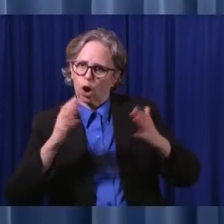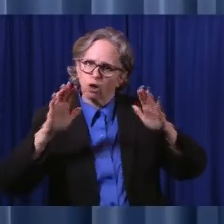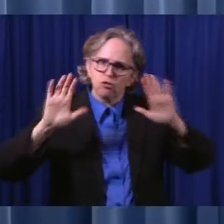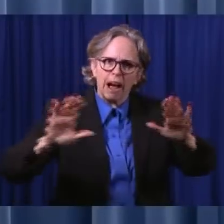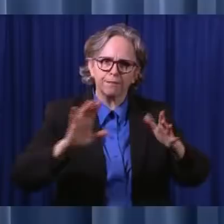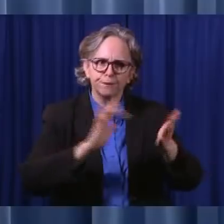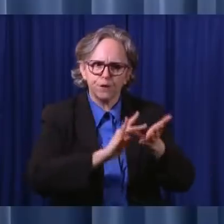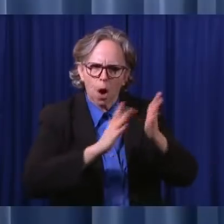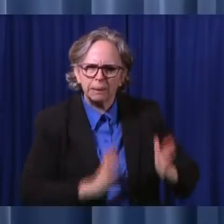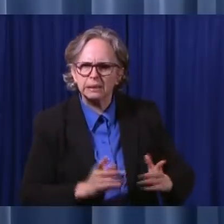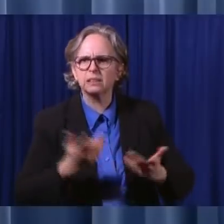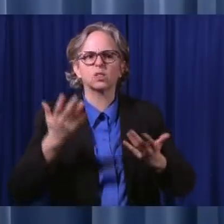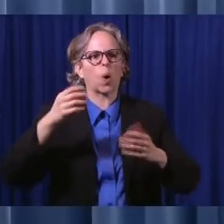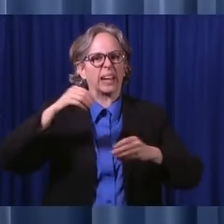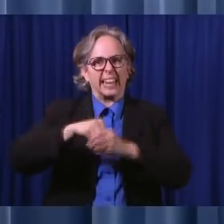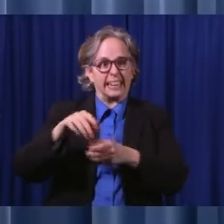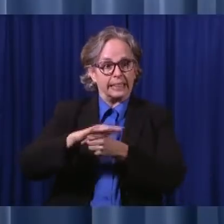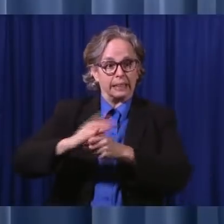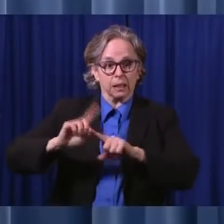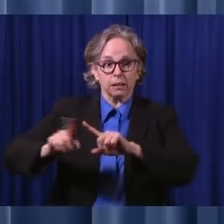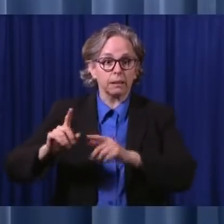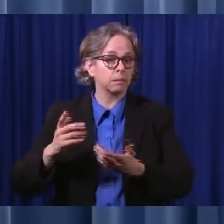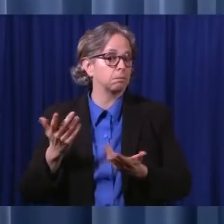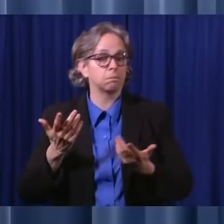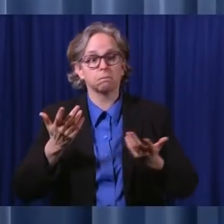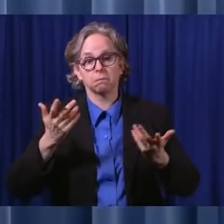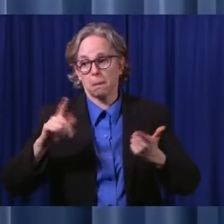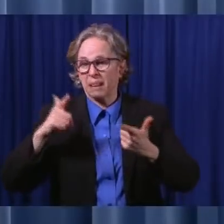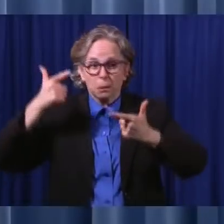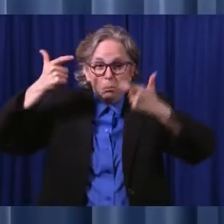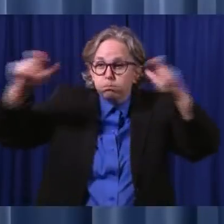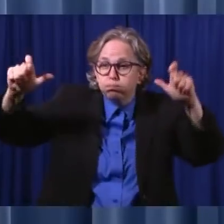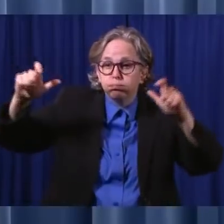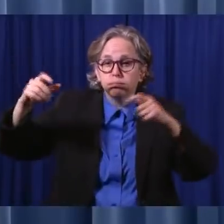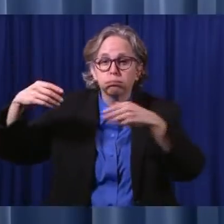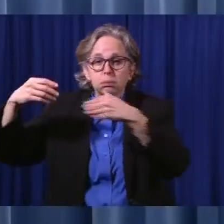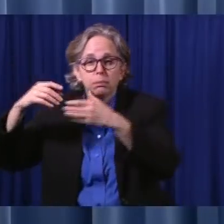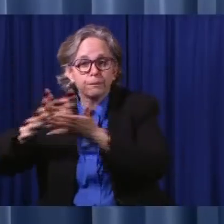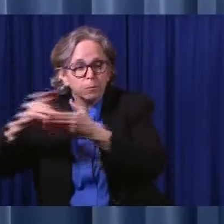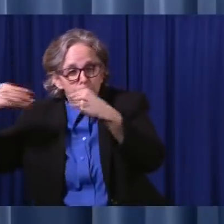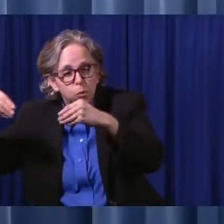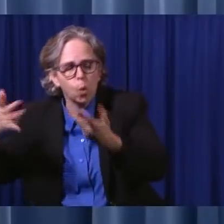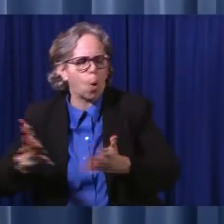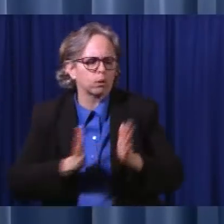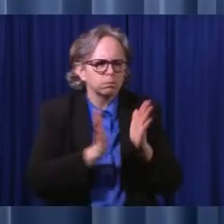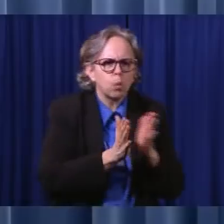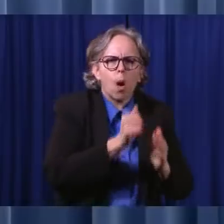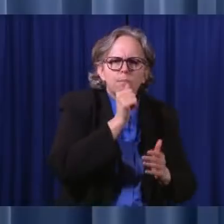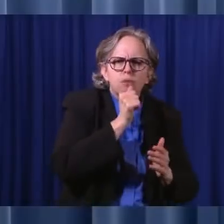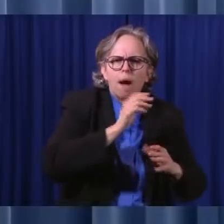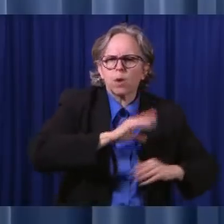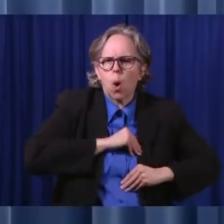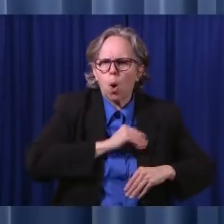IT'S ONE OF THE GREAT THINGS THAT YOU CAN HAVE. THE PHARMACIST WHERE YOU WORK IN